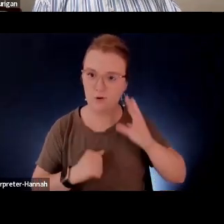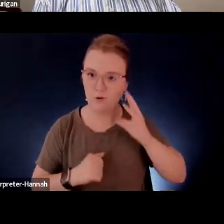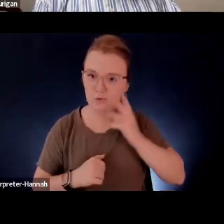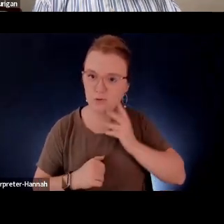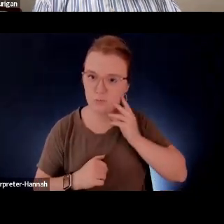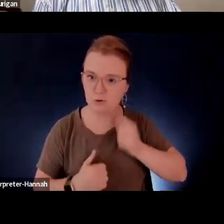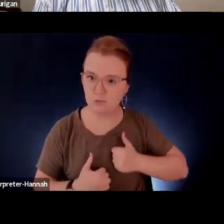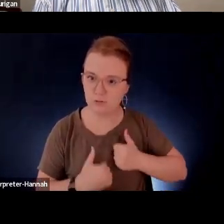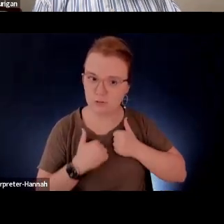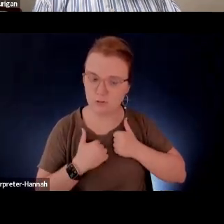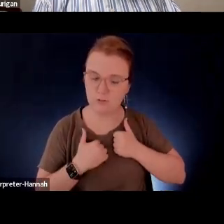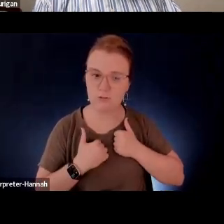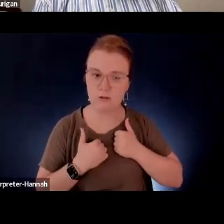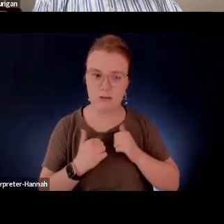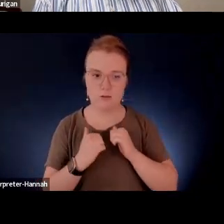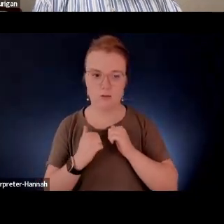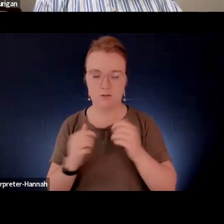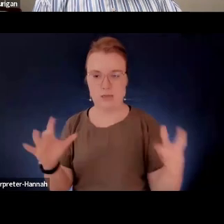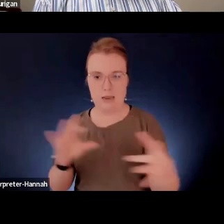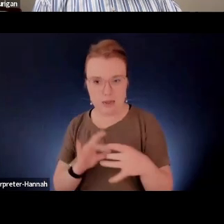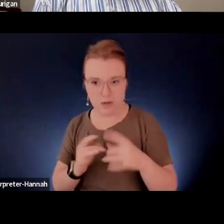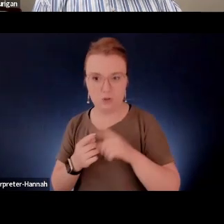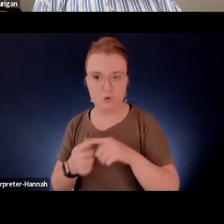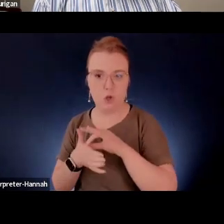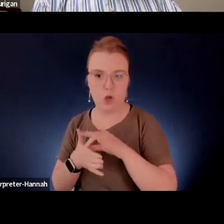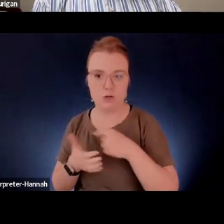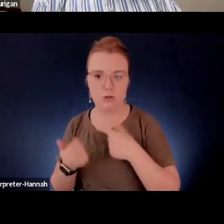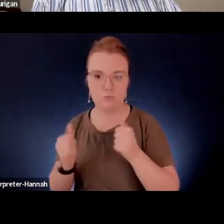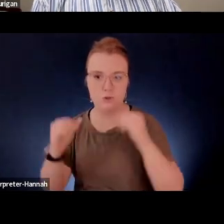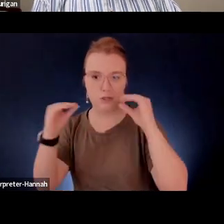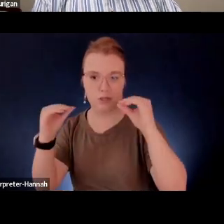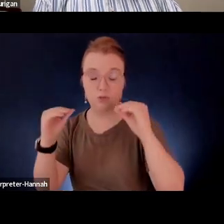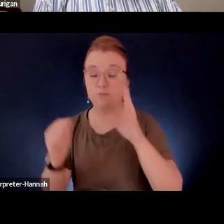with the content that I'm trying to teach. I can give you an example. I work with...